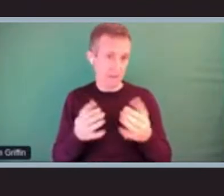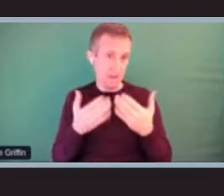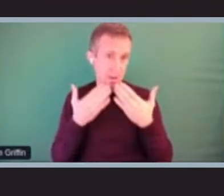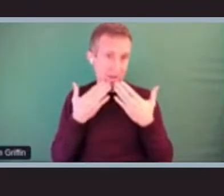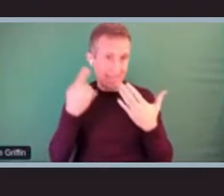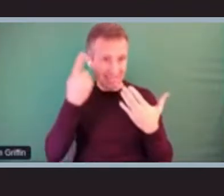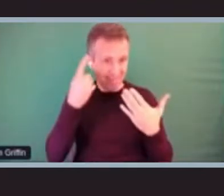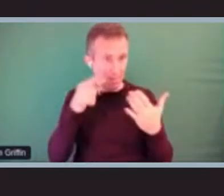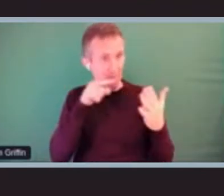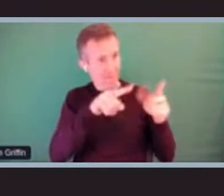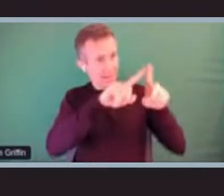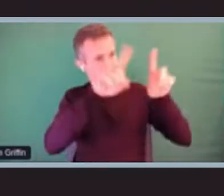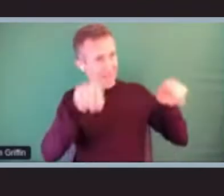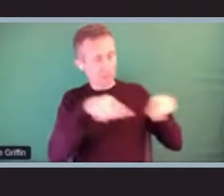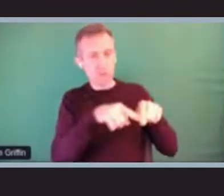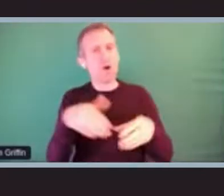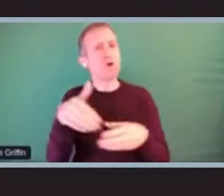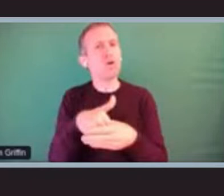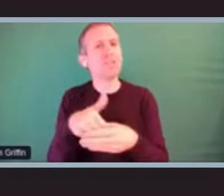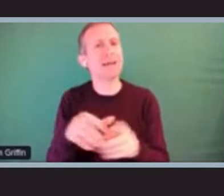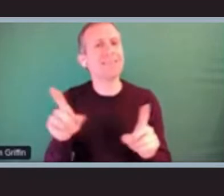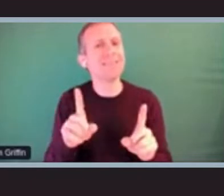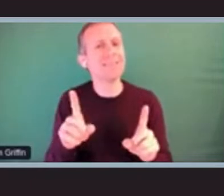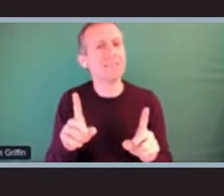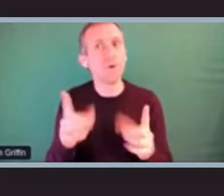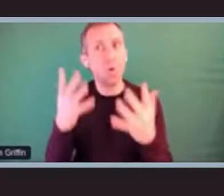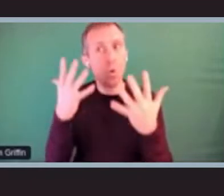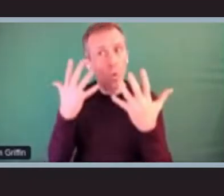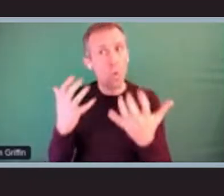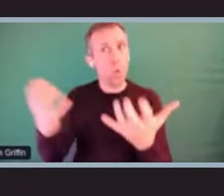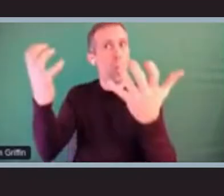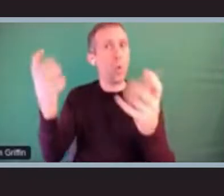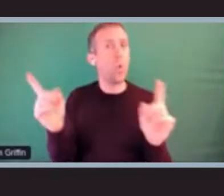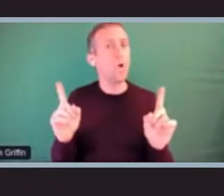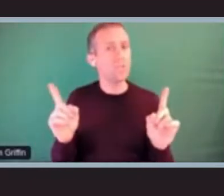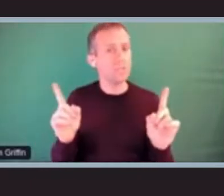the image, our intended audience, and the function or purpose of that image.